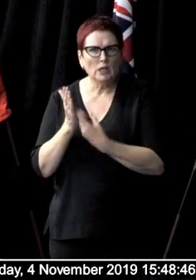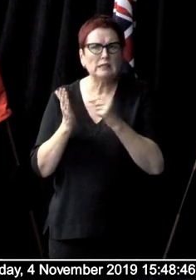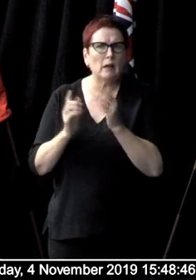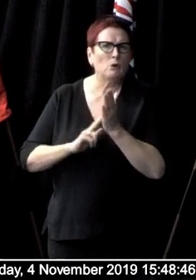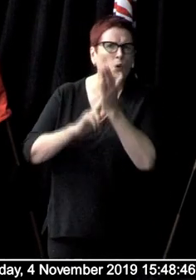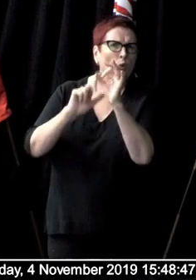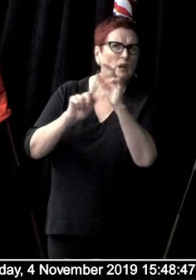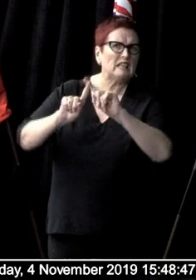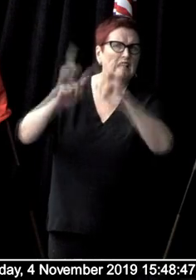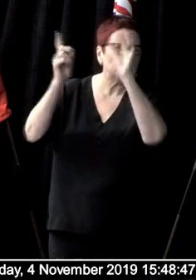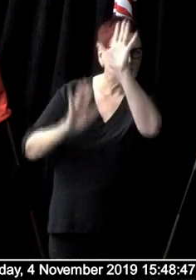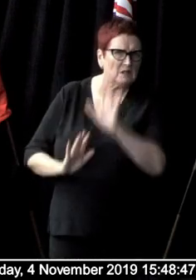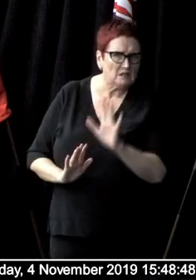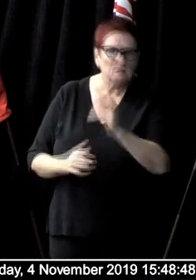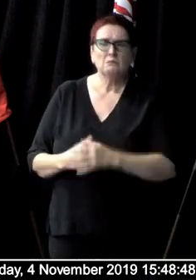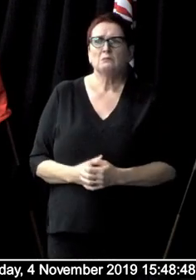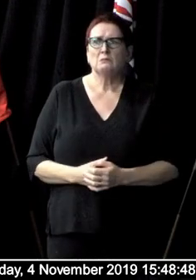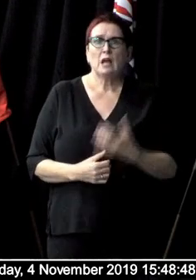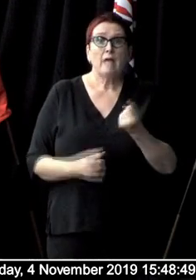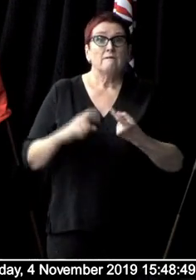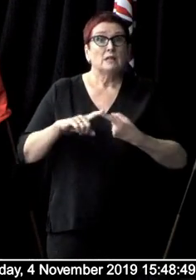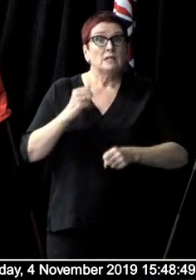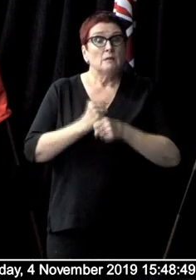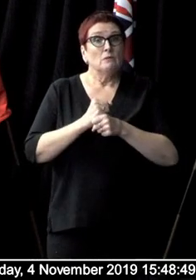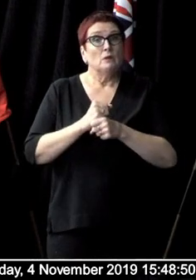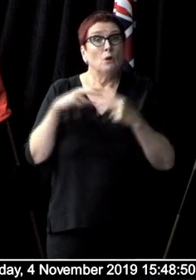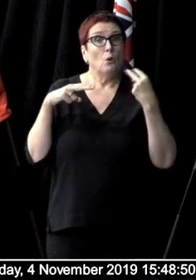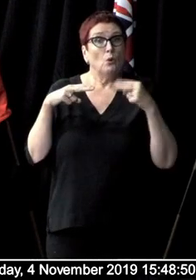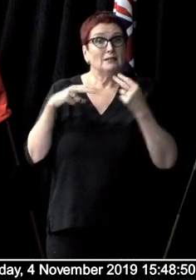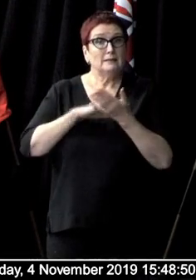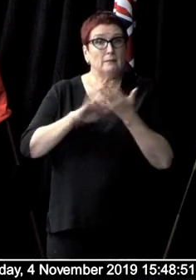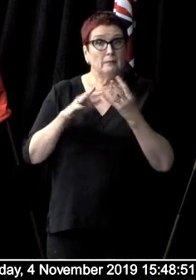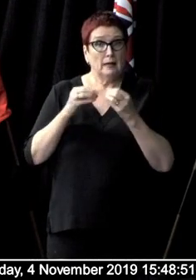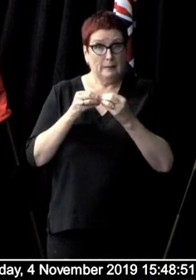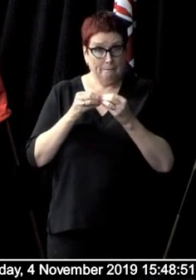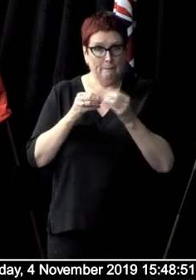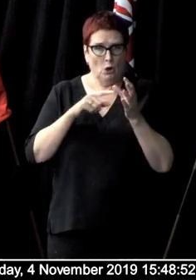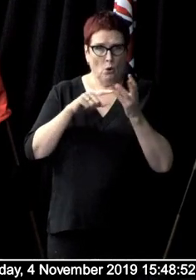for example, the Autism Hub which I mentioned previously.